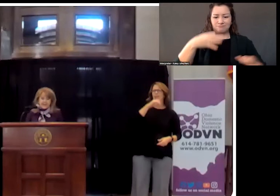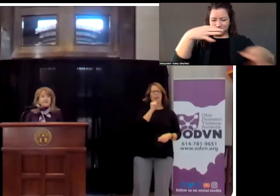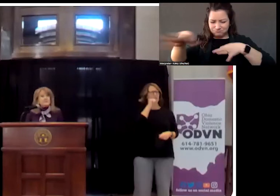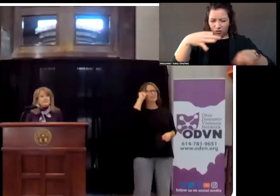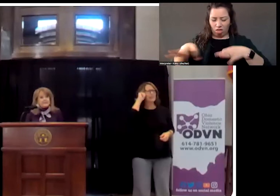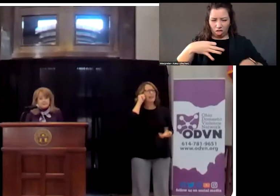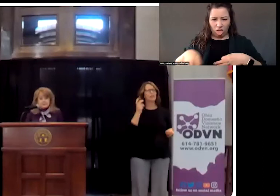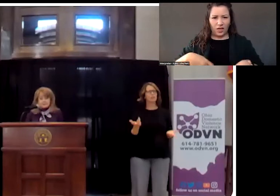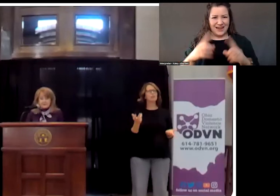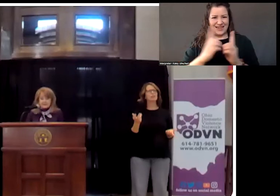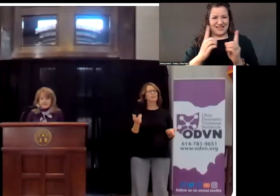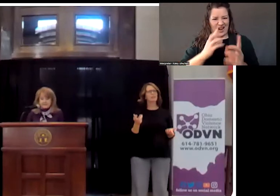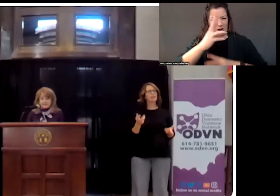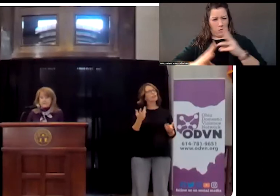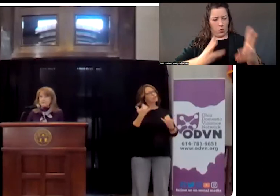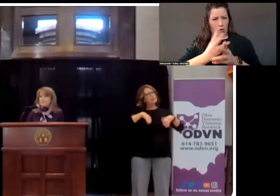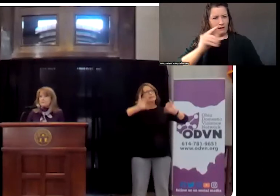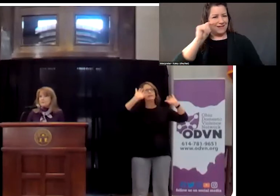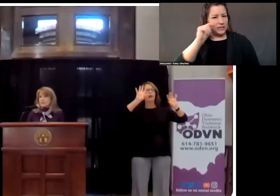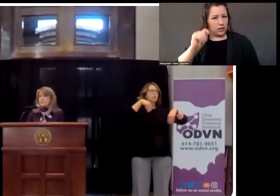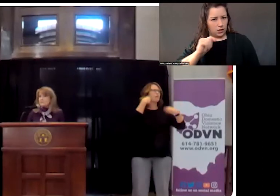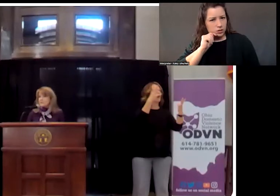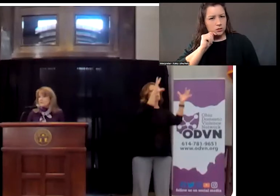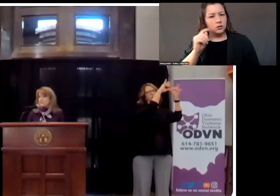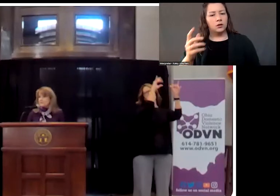And she continues to provide testimony for a number of other bills.